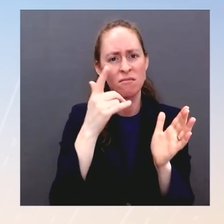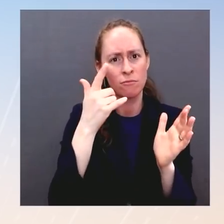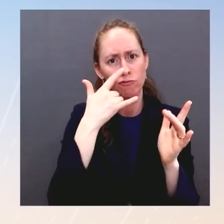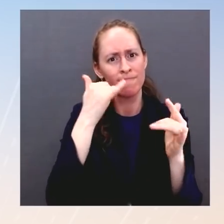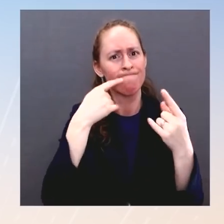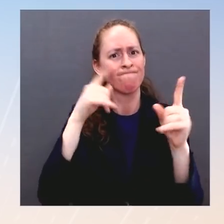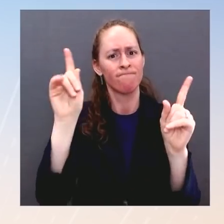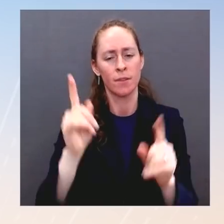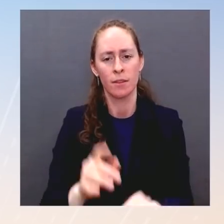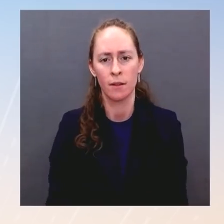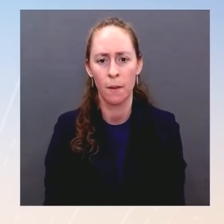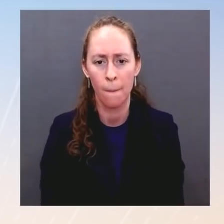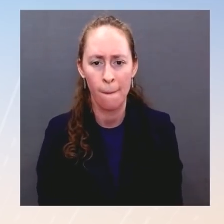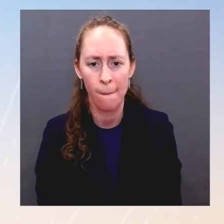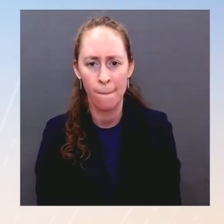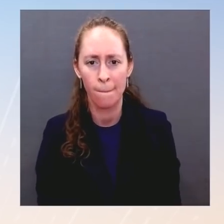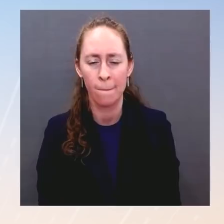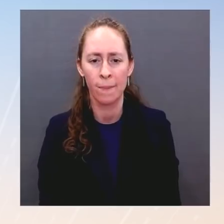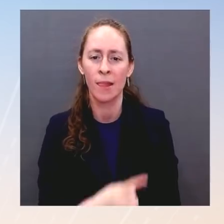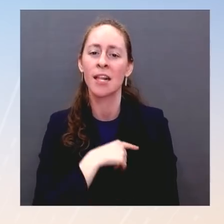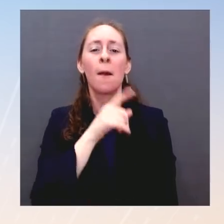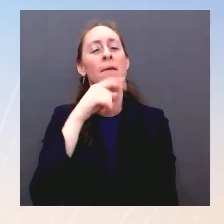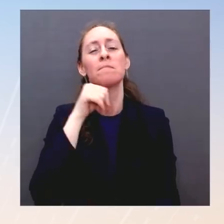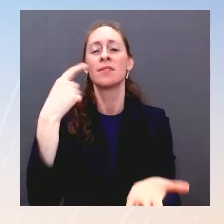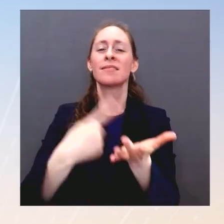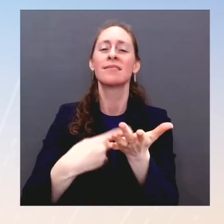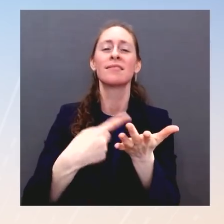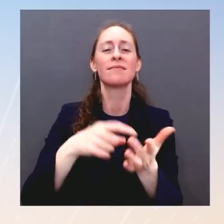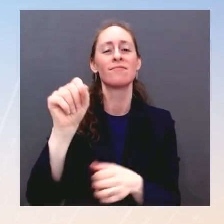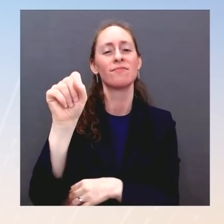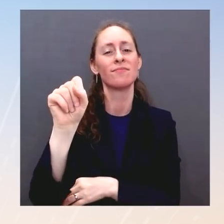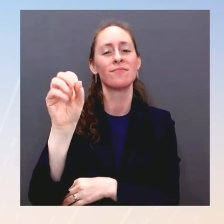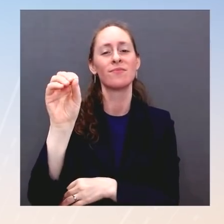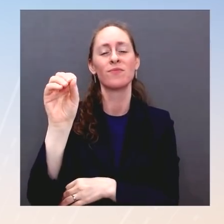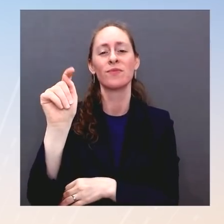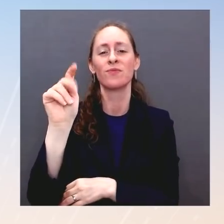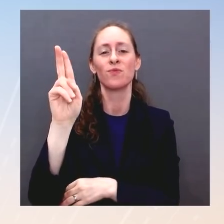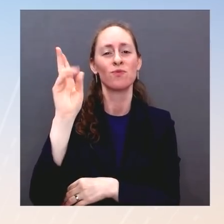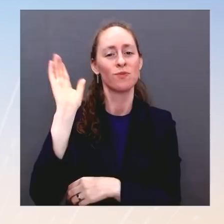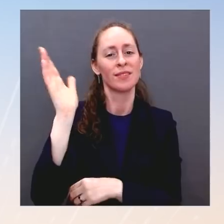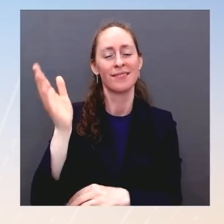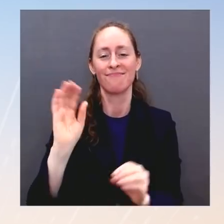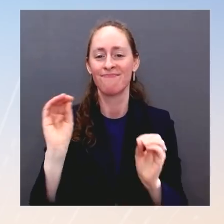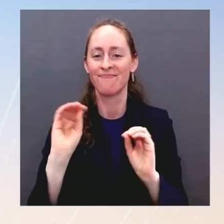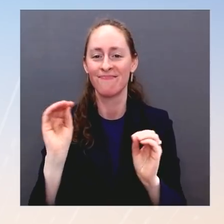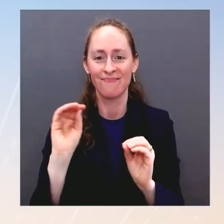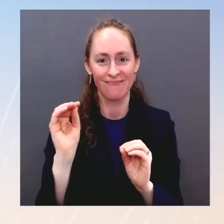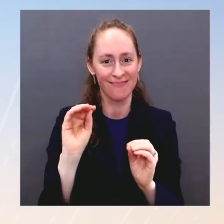sorry, it's kind of all one day that's running together -- we will do later this weekend, I expect. So, look at -- look ahead to that